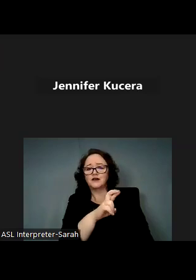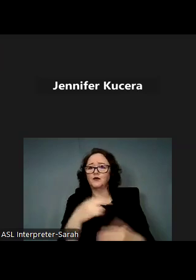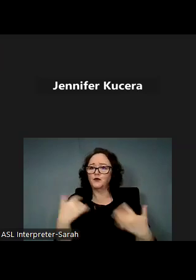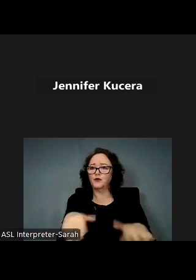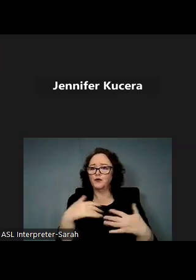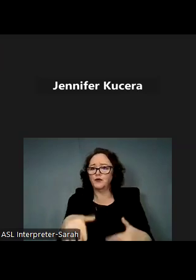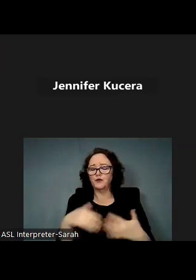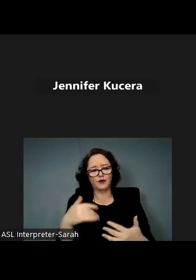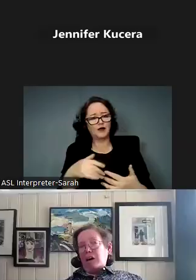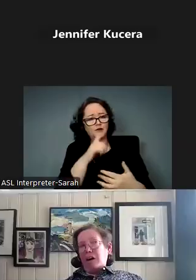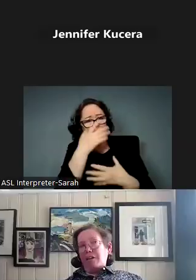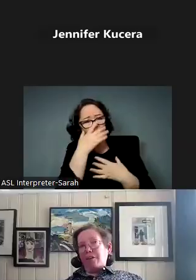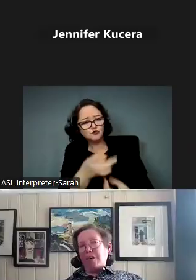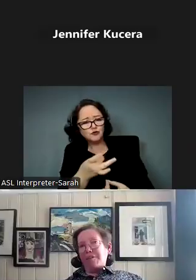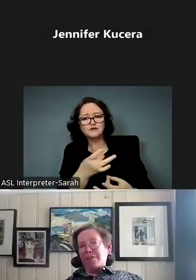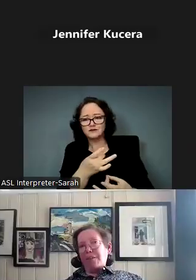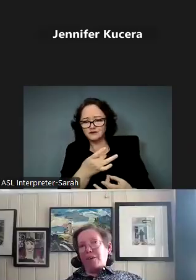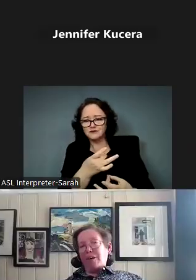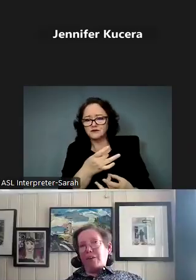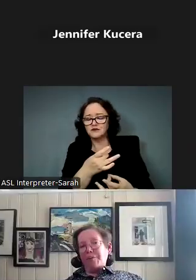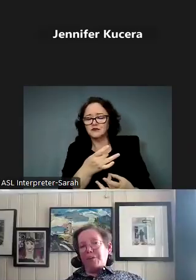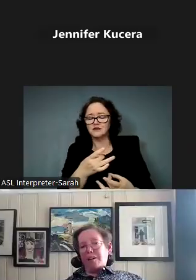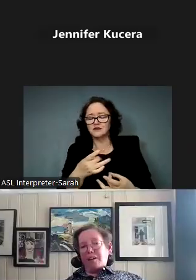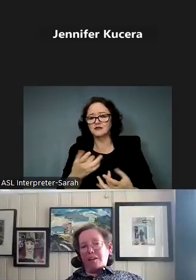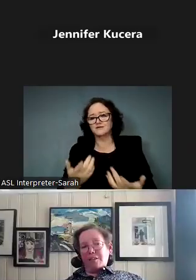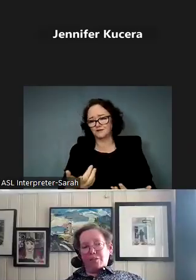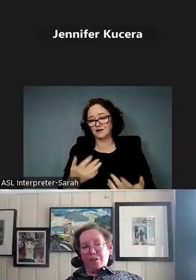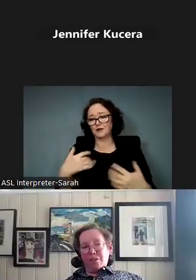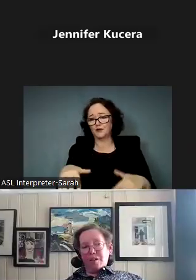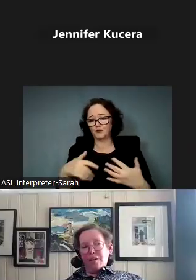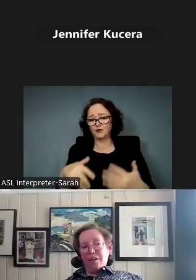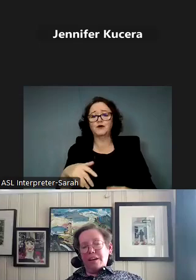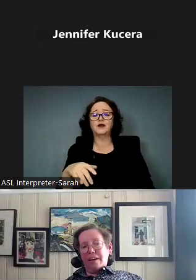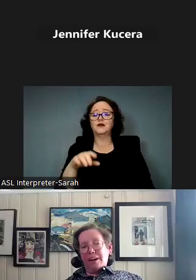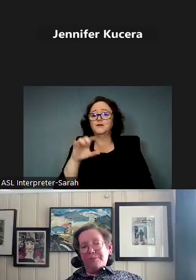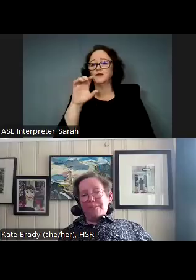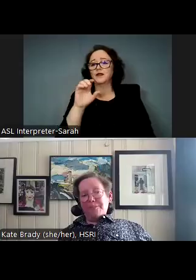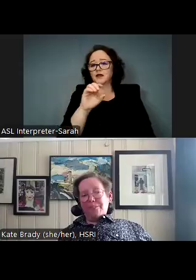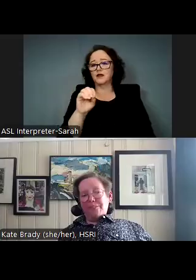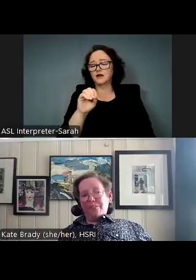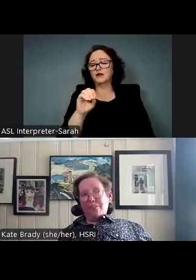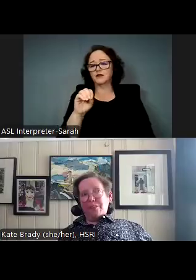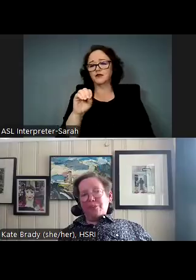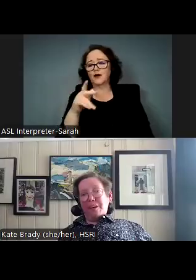for us to hear your efforts in the Ohio Olmstead Task Force. We